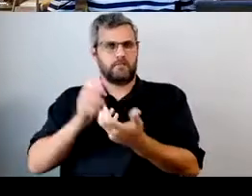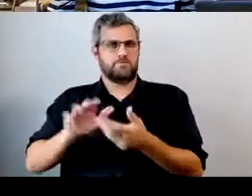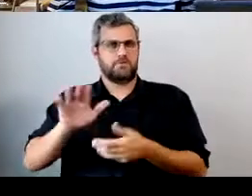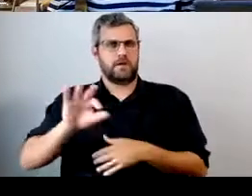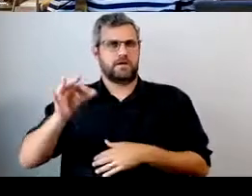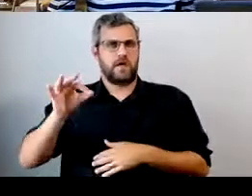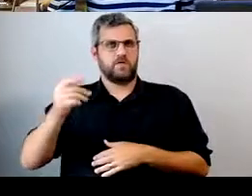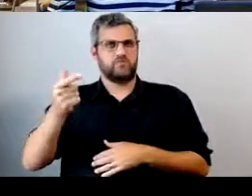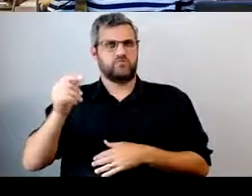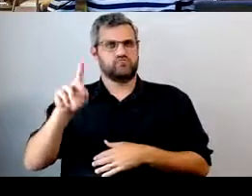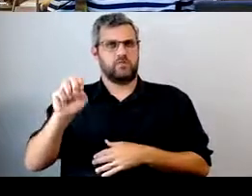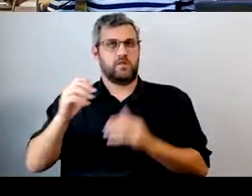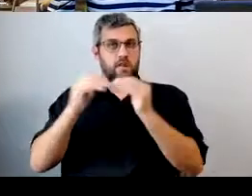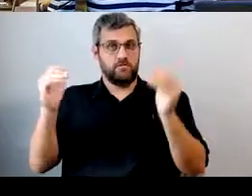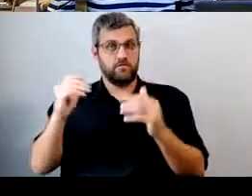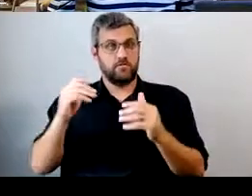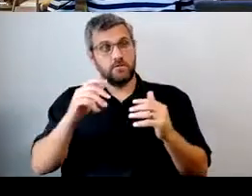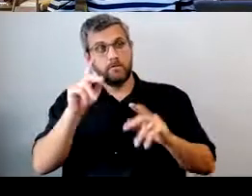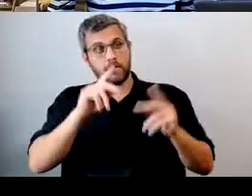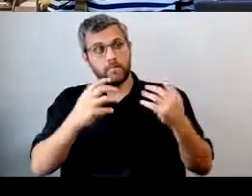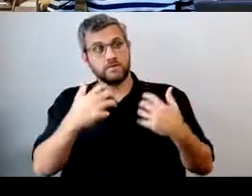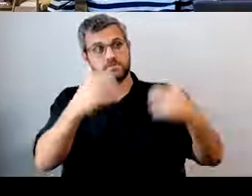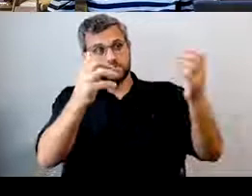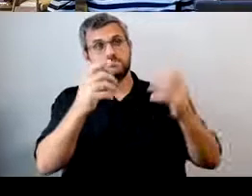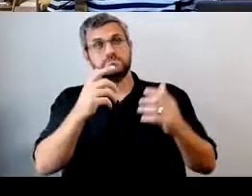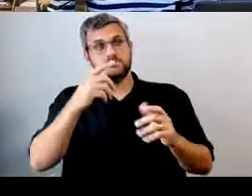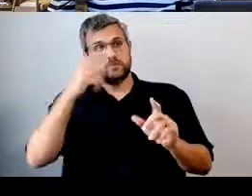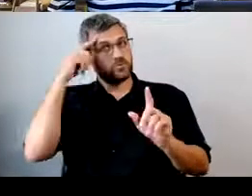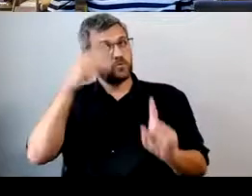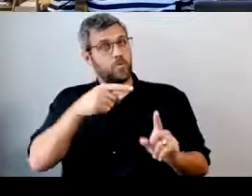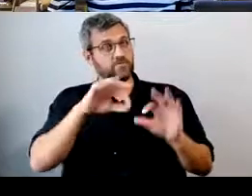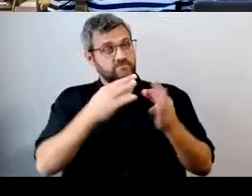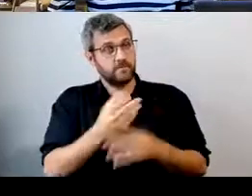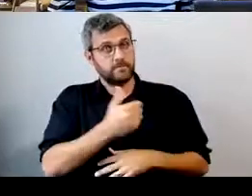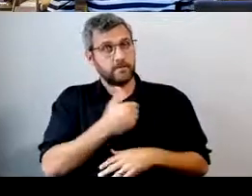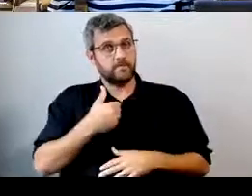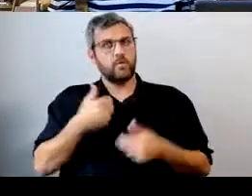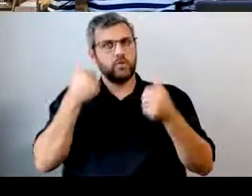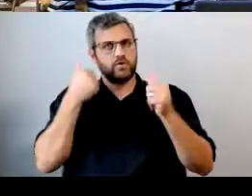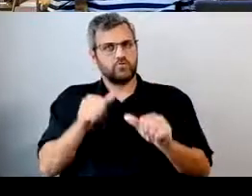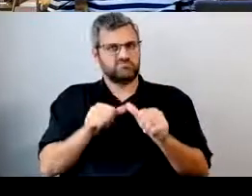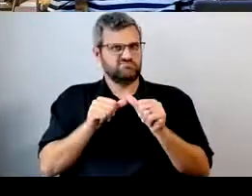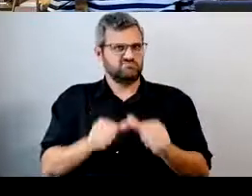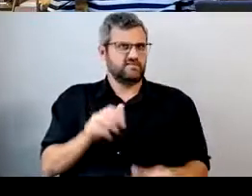and if the intended audience is gonna be family members, we try to stick around a fifth grade level.